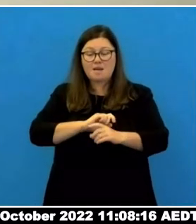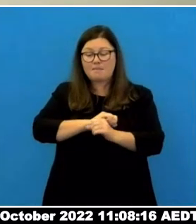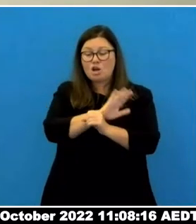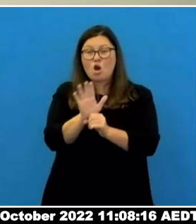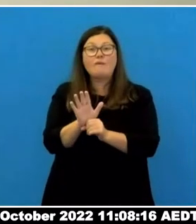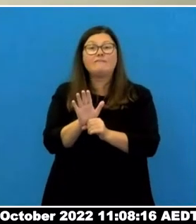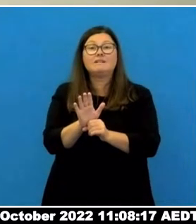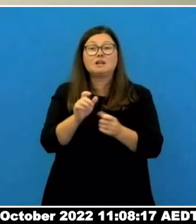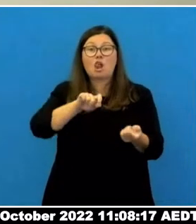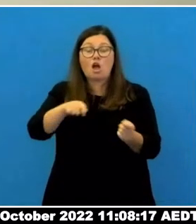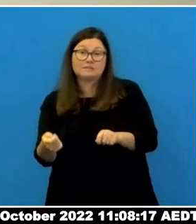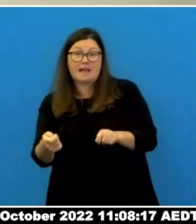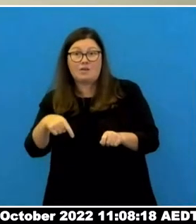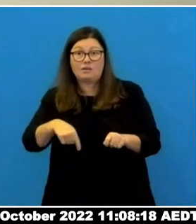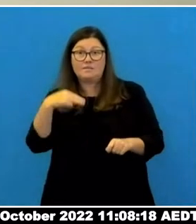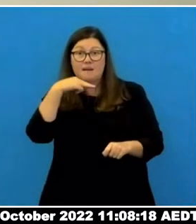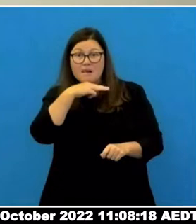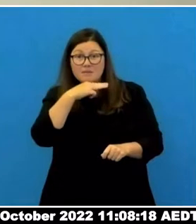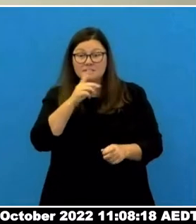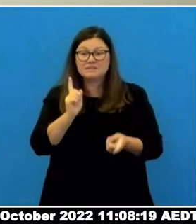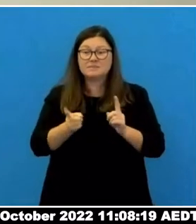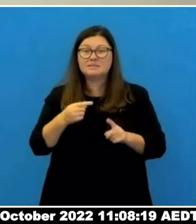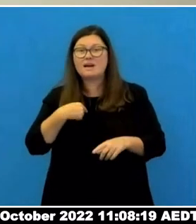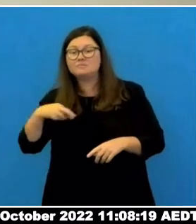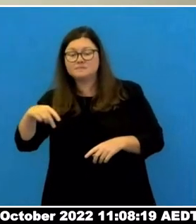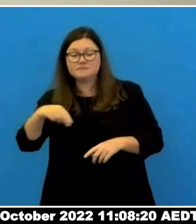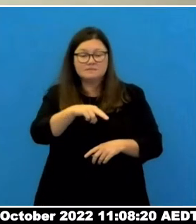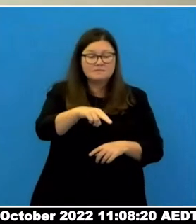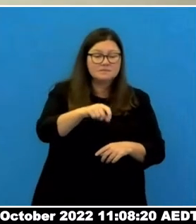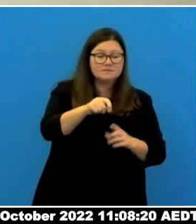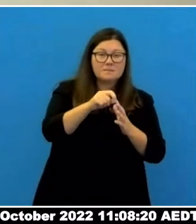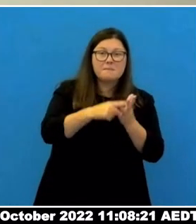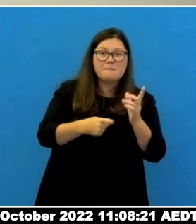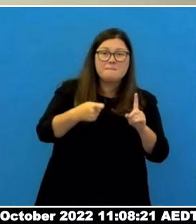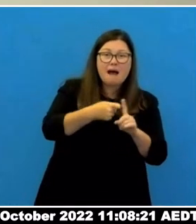Sometimes I would just lie down in the park or in the train to sleep.